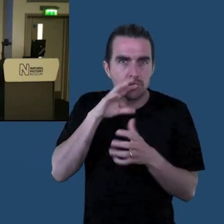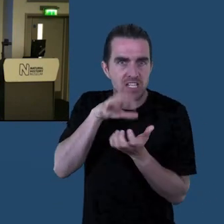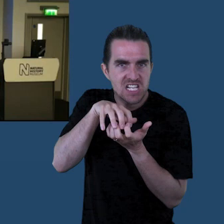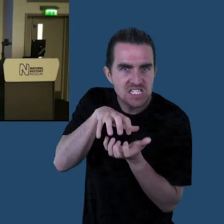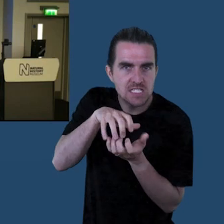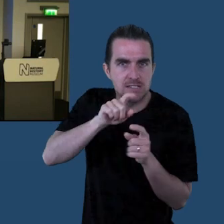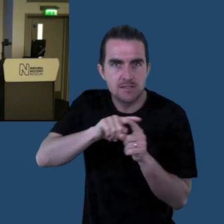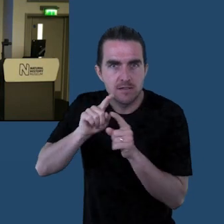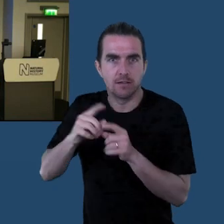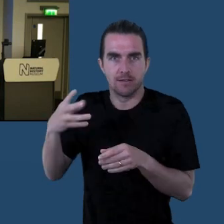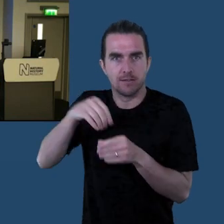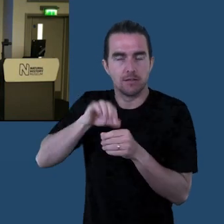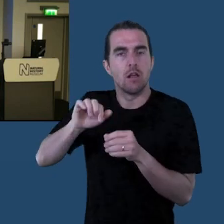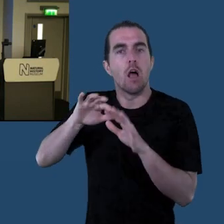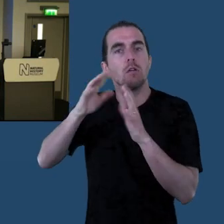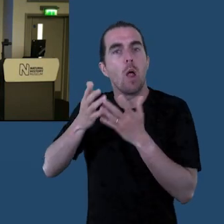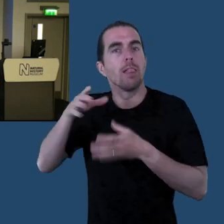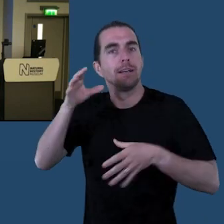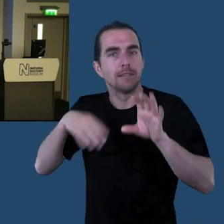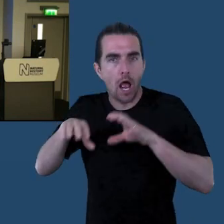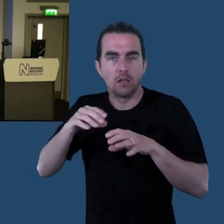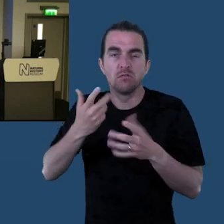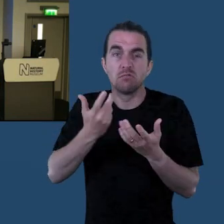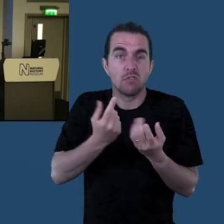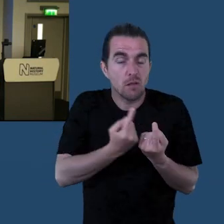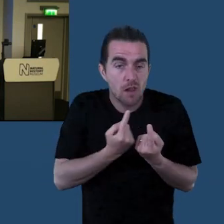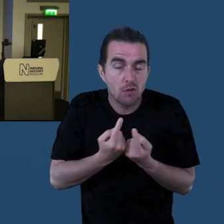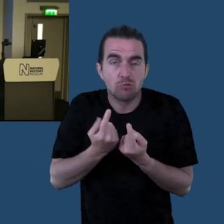everything within the Earth Sciences Department, and like I said, minerals, fossils,